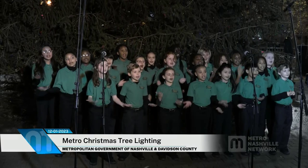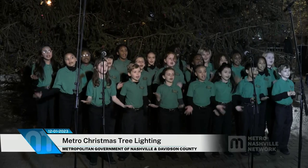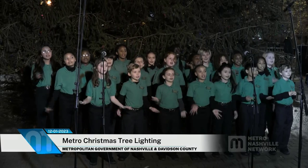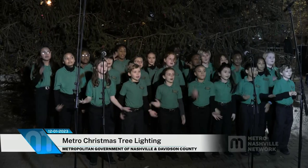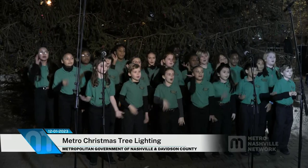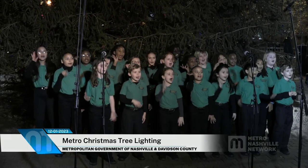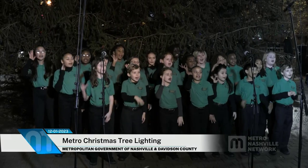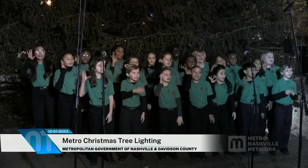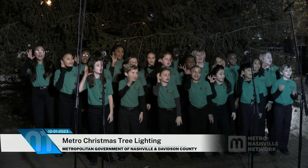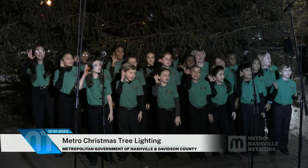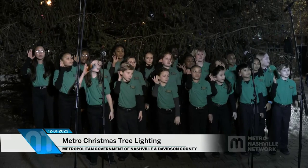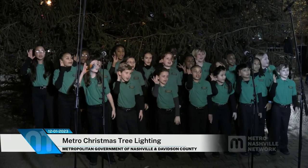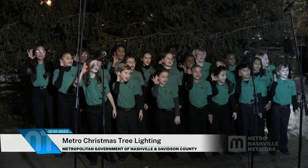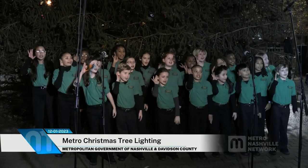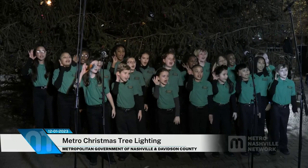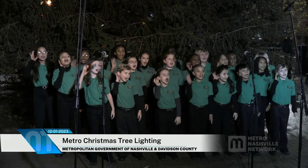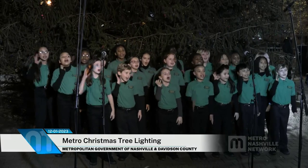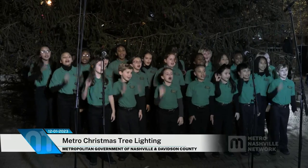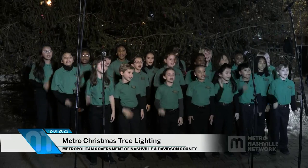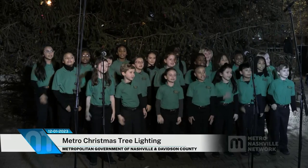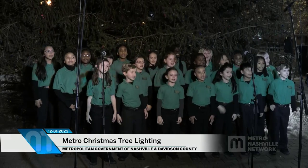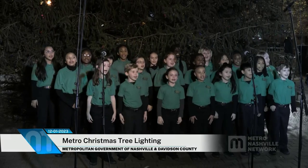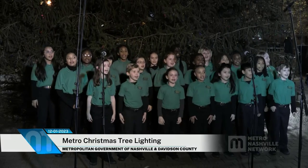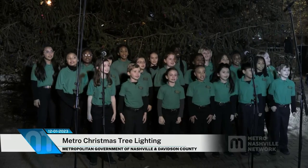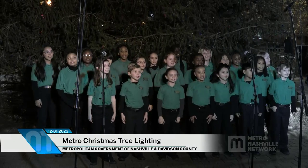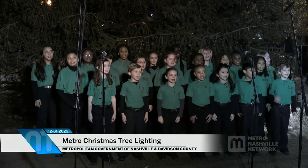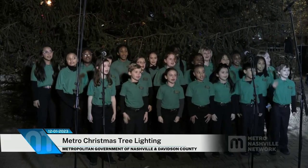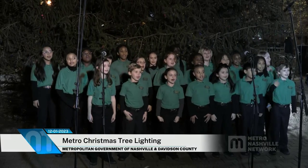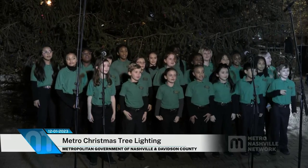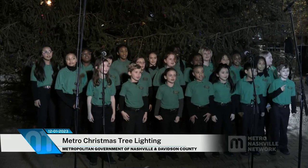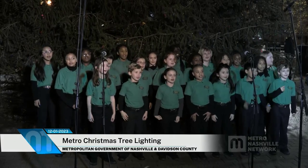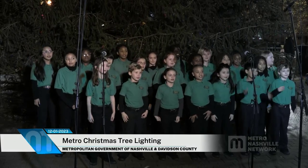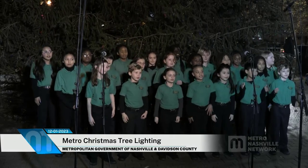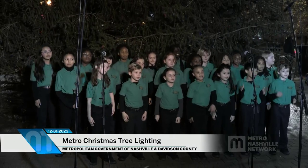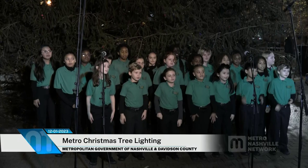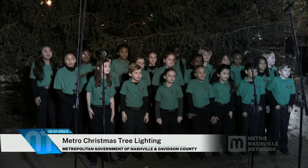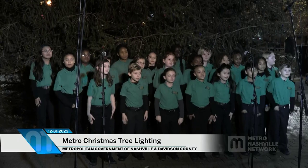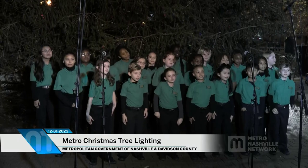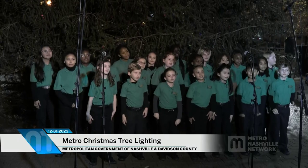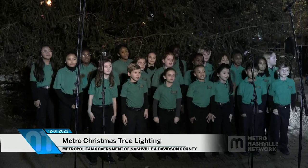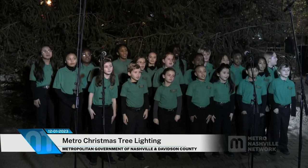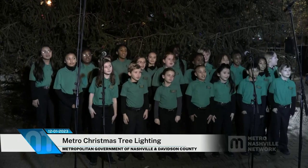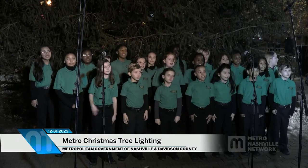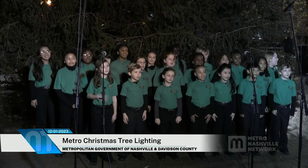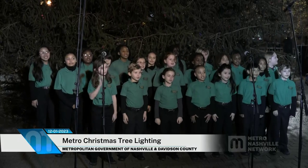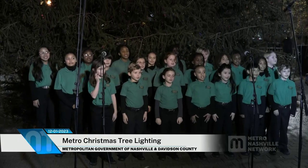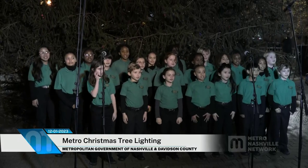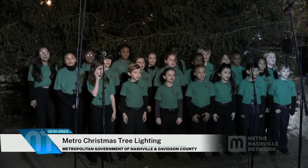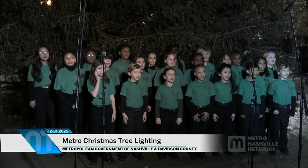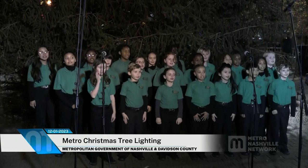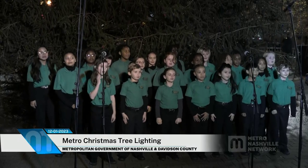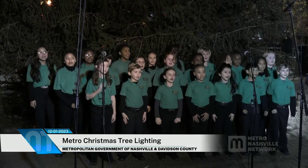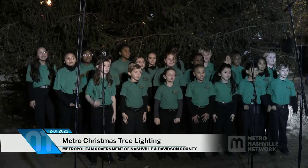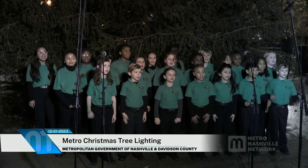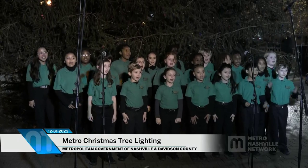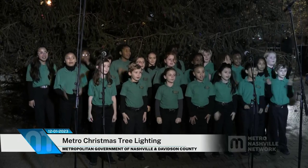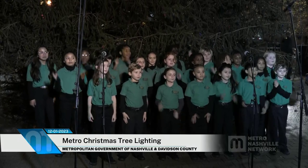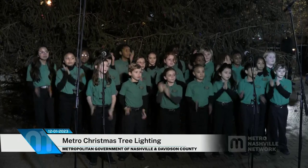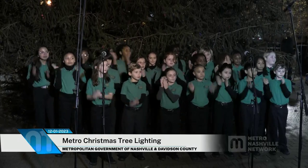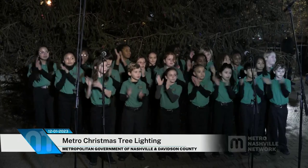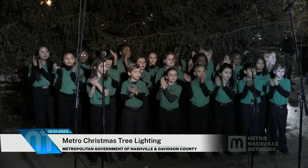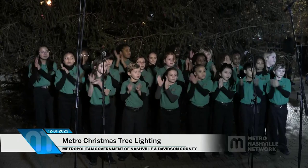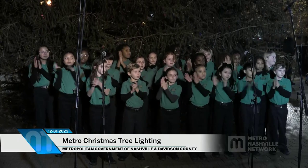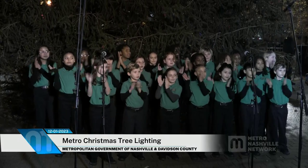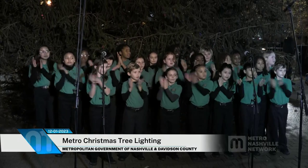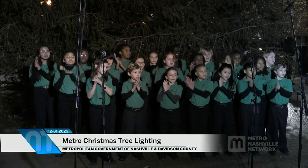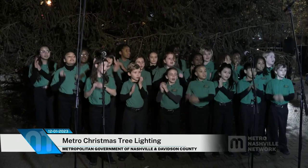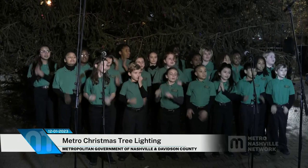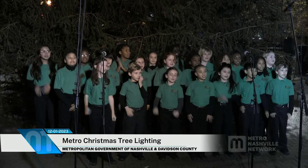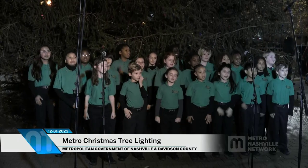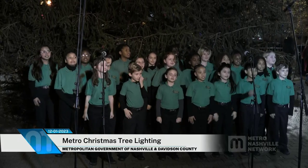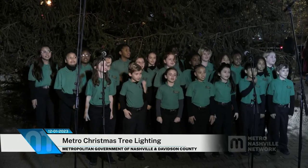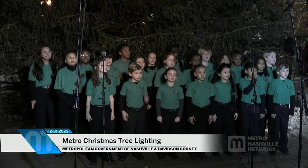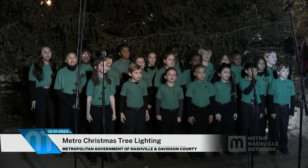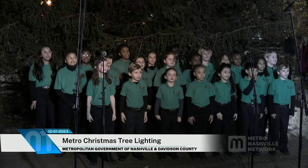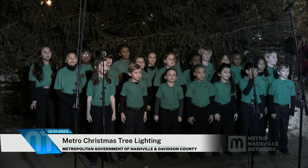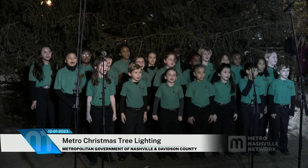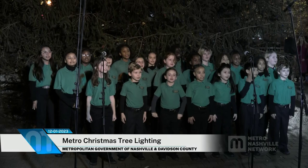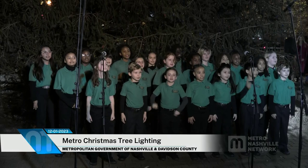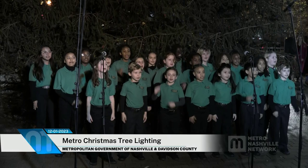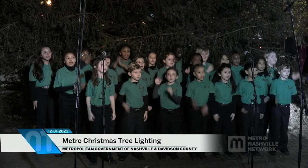VINA COME TO FIND US WHEN OUR